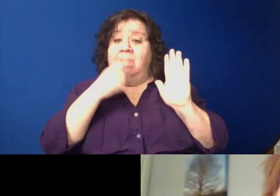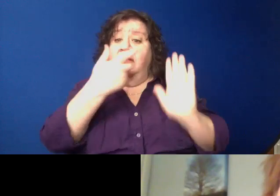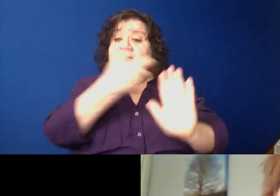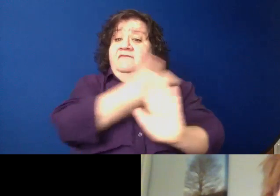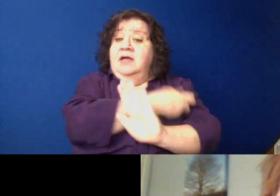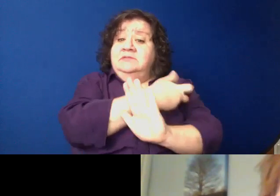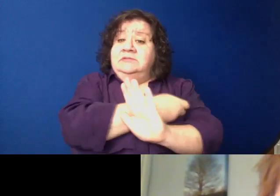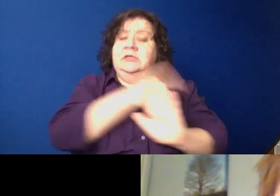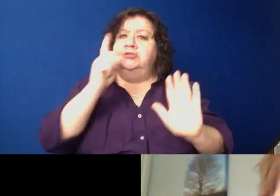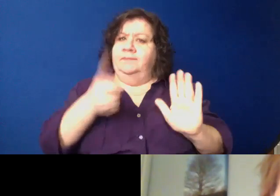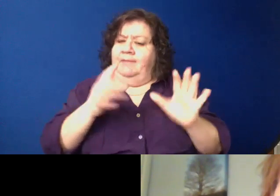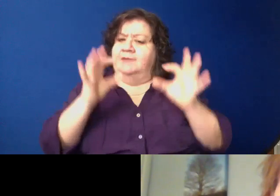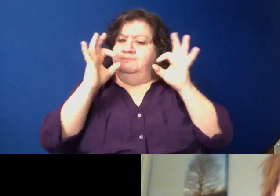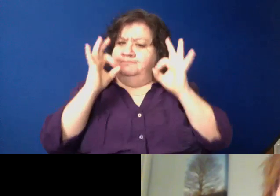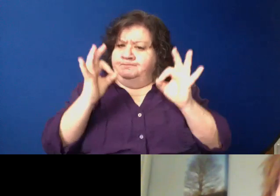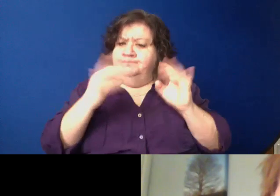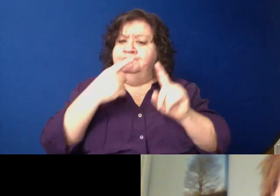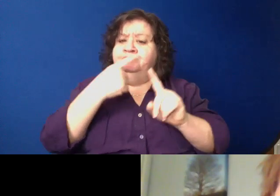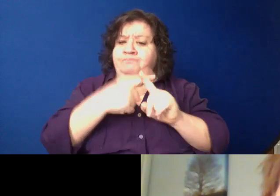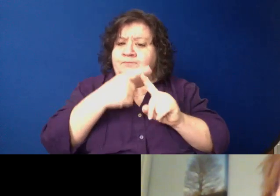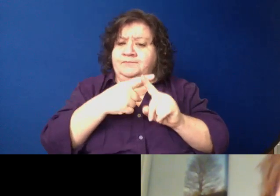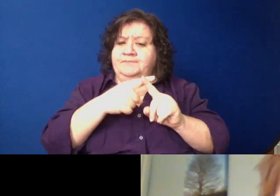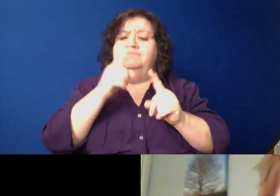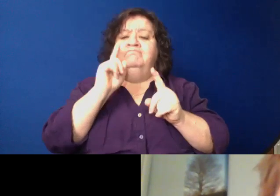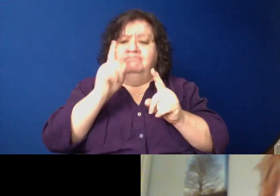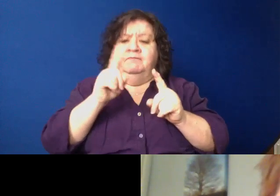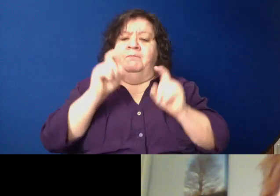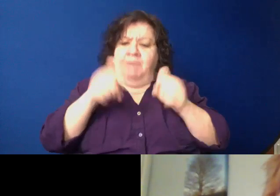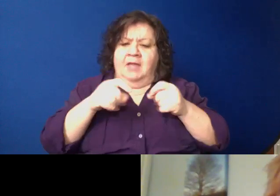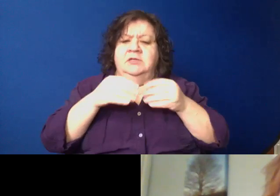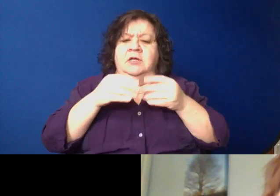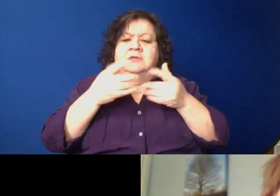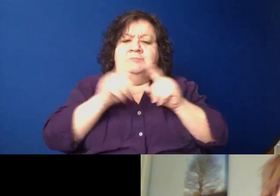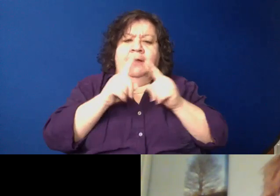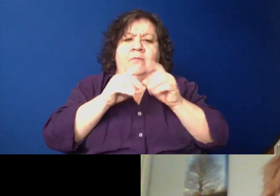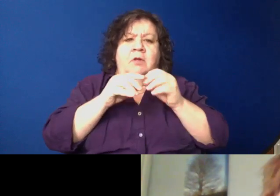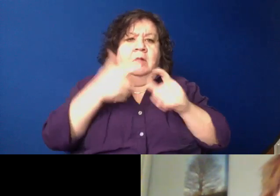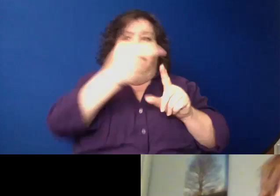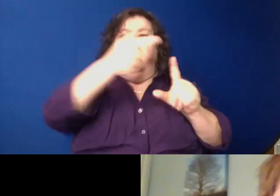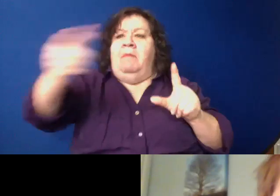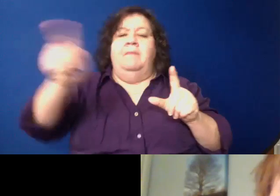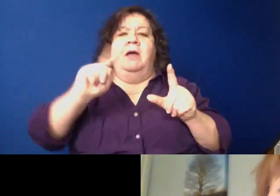um medically and also in their work and that these populations should be targeted and so we were